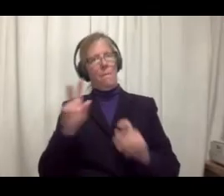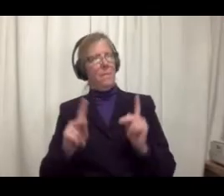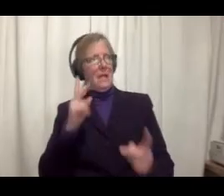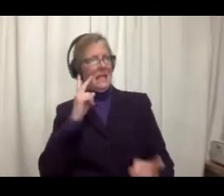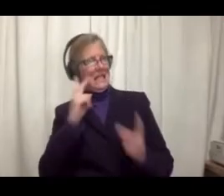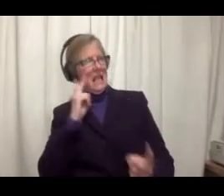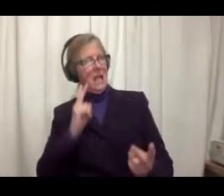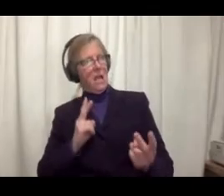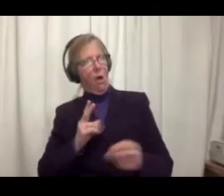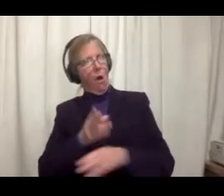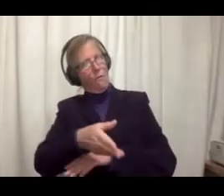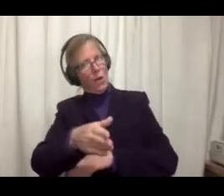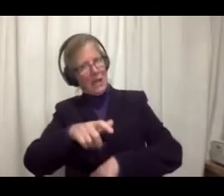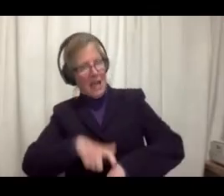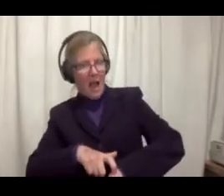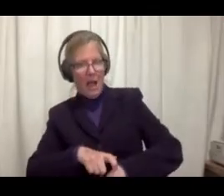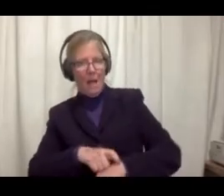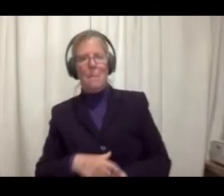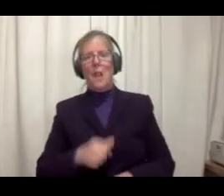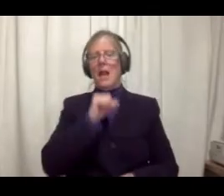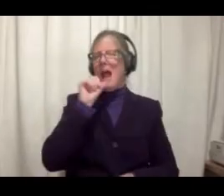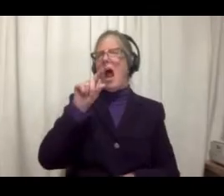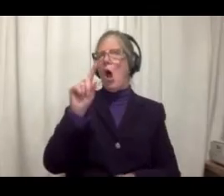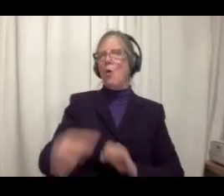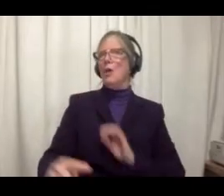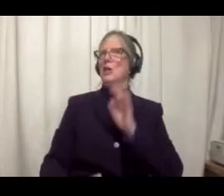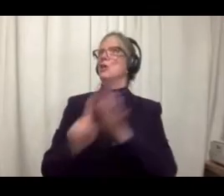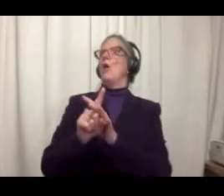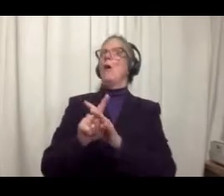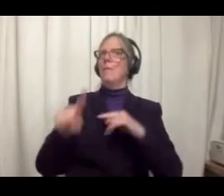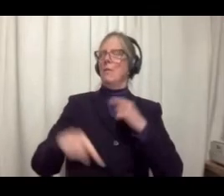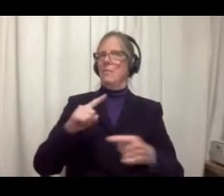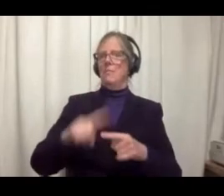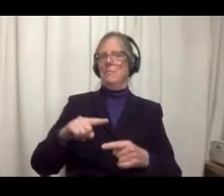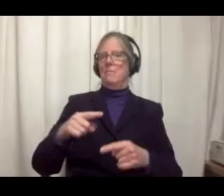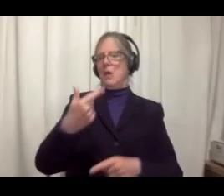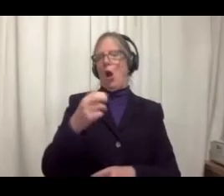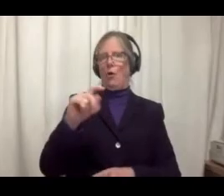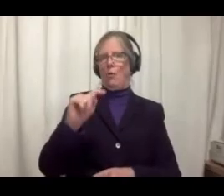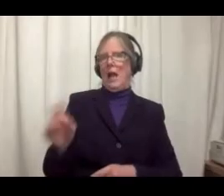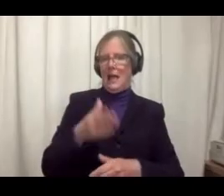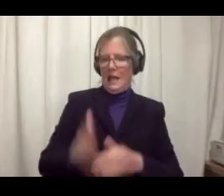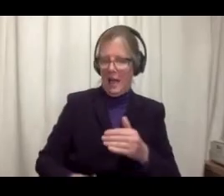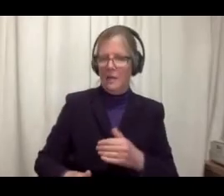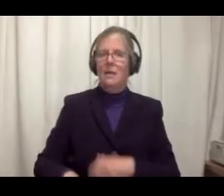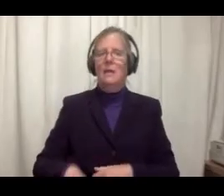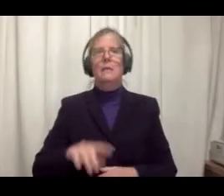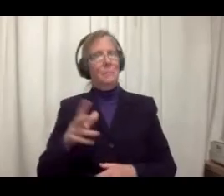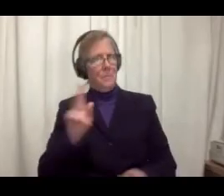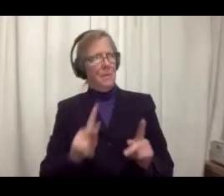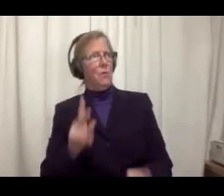so your work doesn’t just make a splash at the end; it stays on people’s radar.